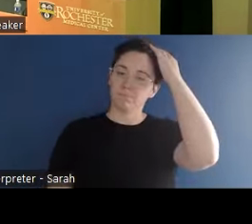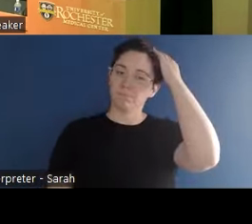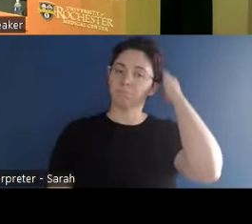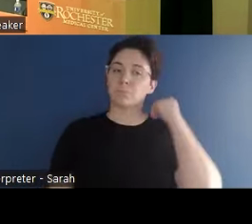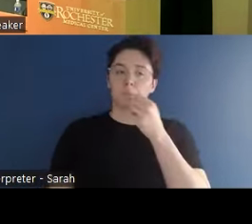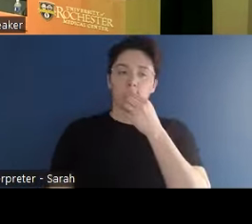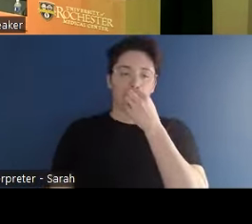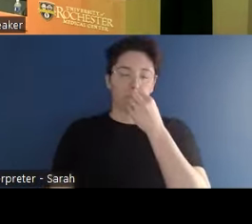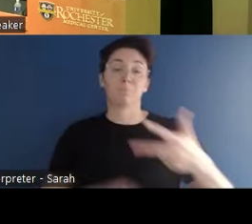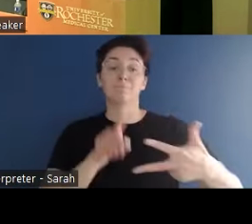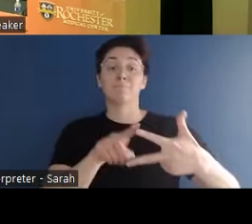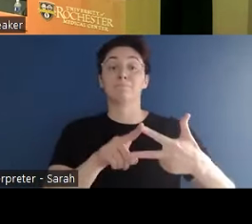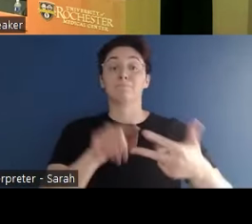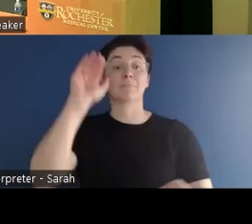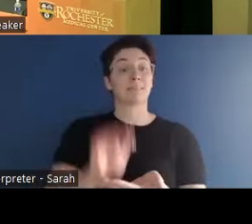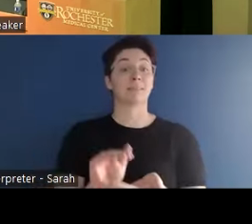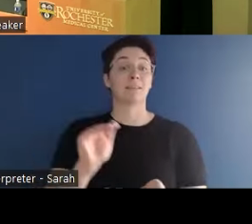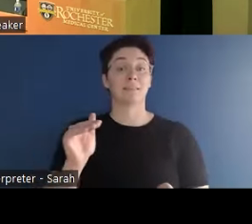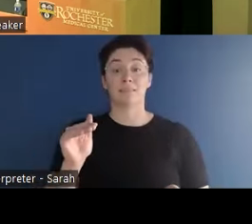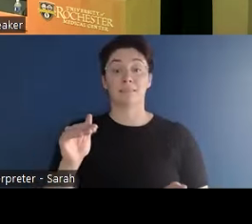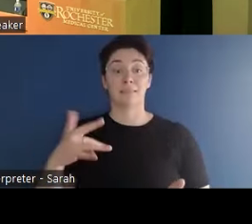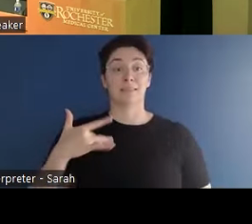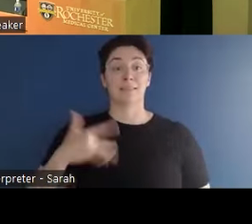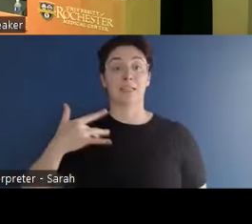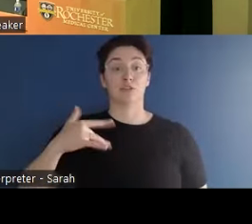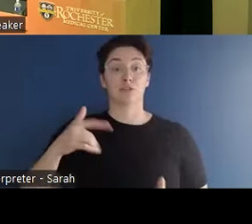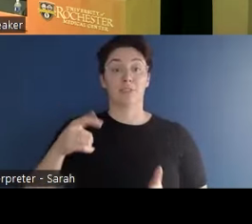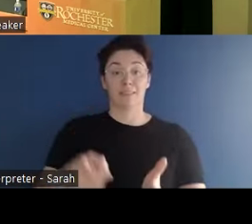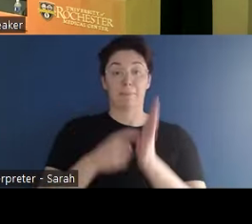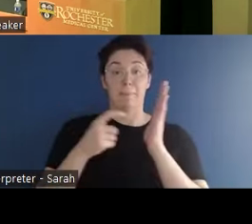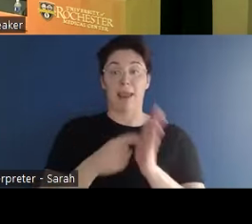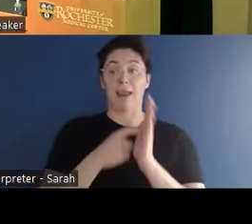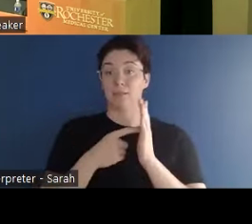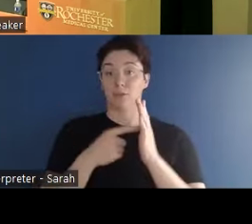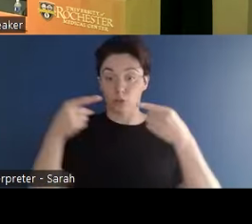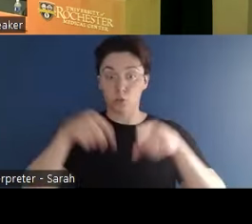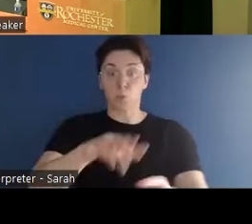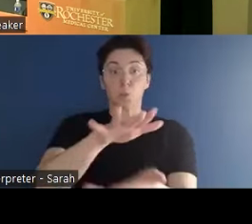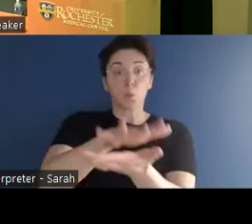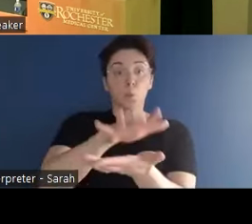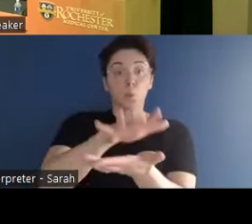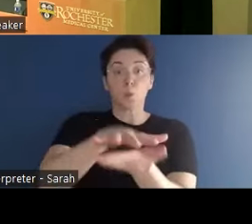decrease sensory demands in learning and social environments to be more inclusive of people with